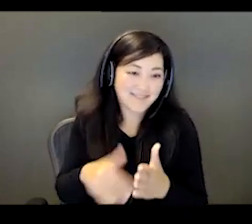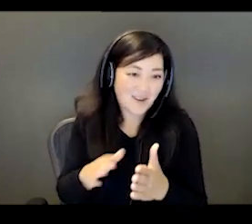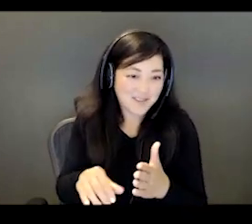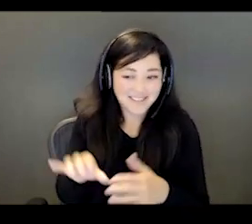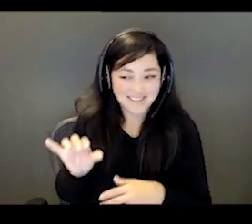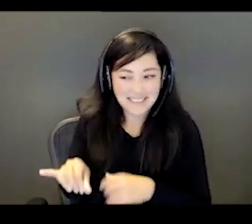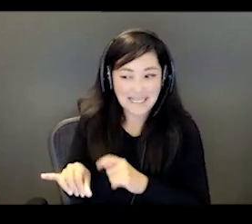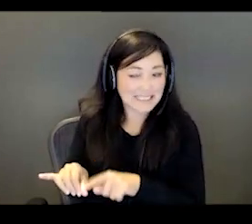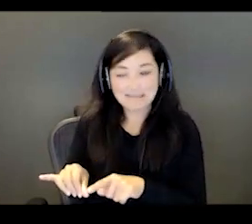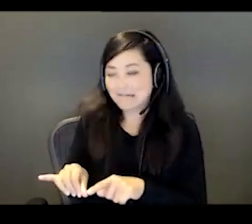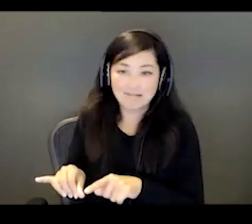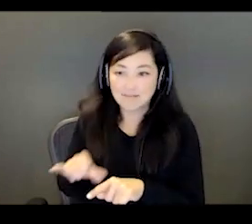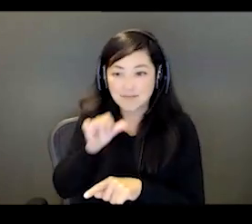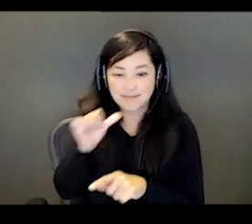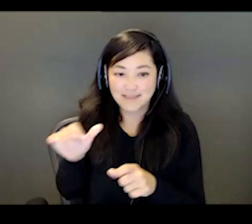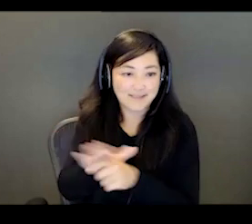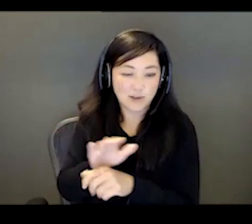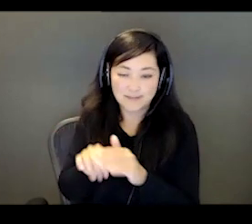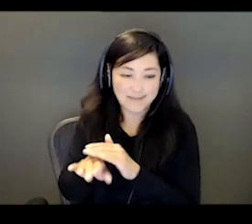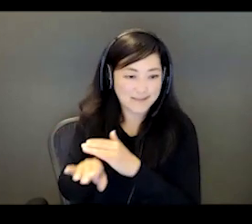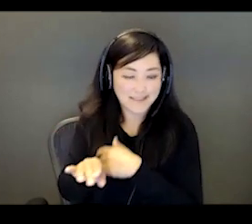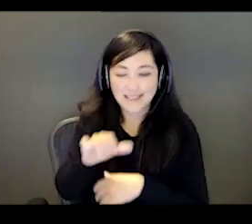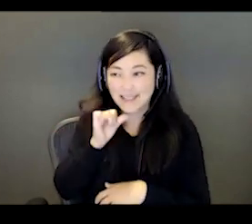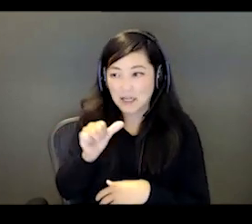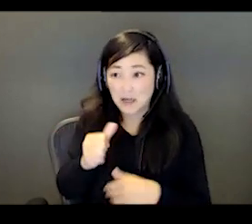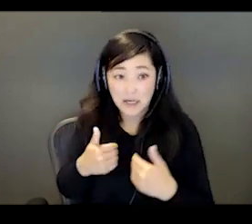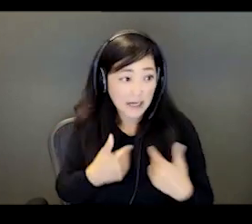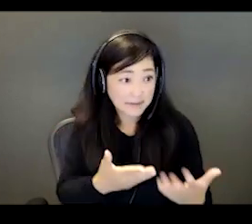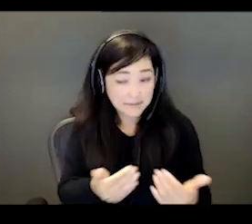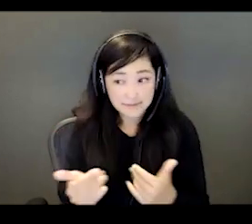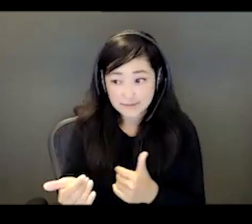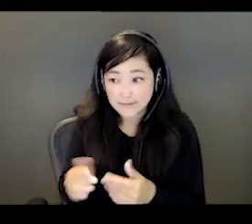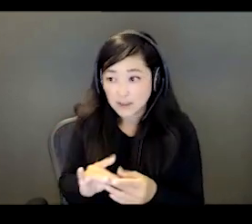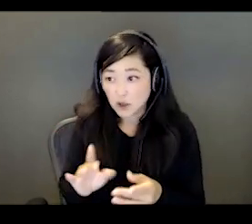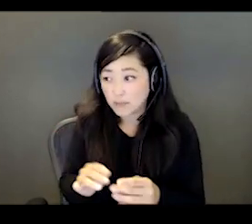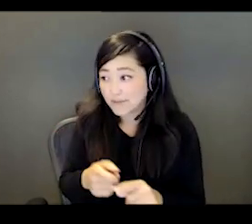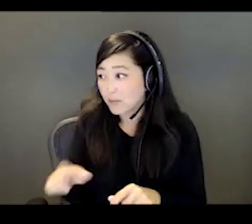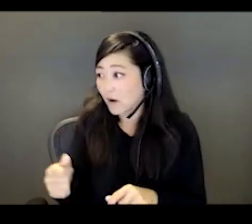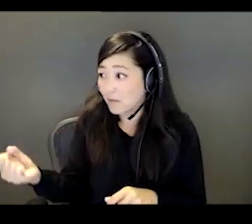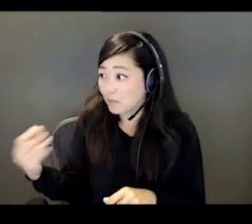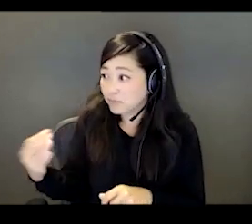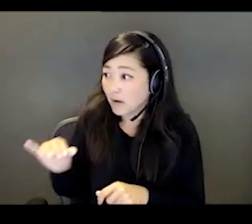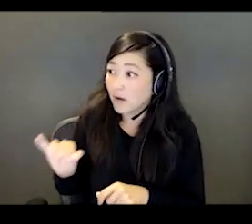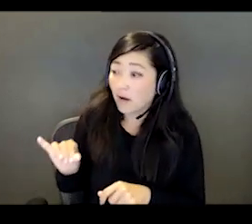They didn't quite necessarily have a bit more input or thought to say, yes, we made a great boardwalk.